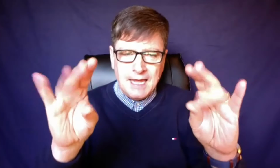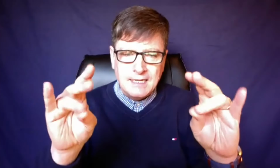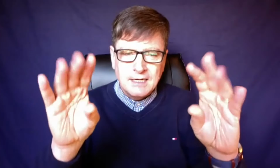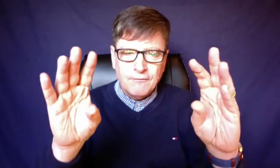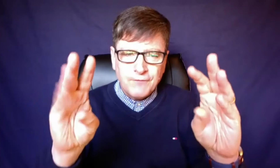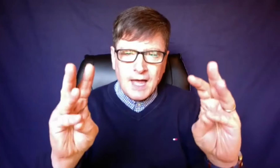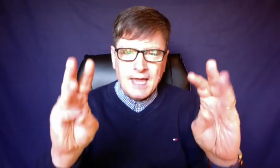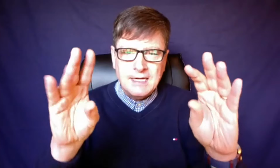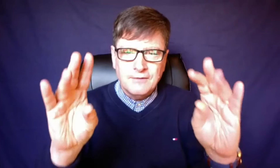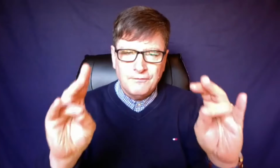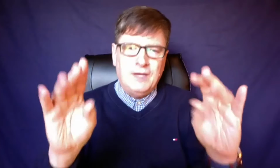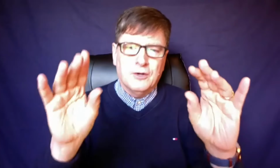generally learn how to imitate big arm